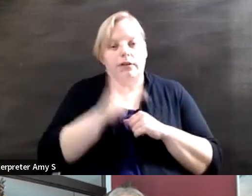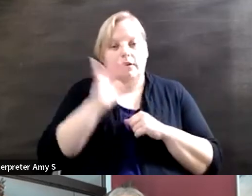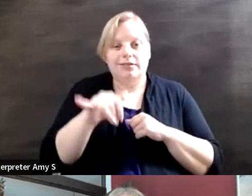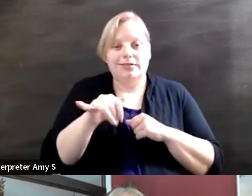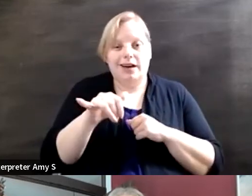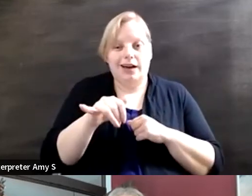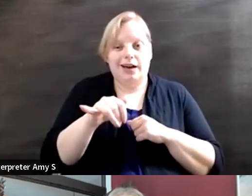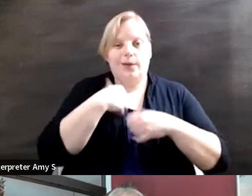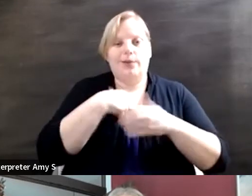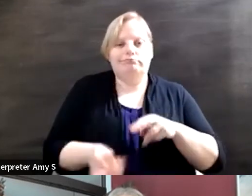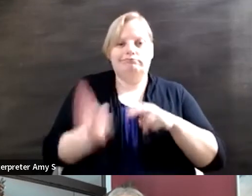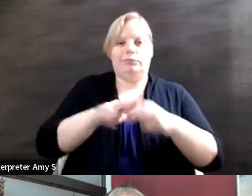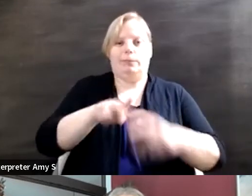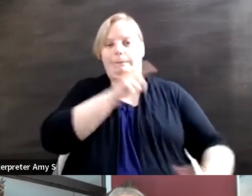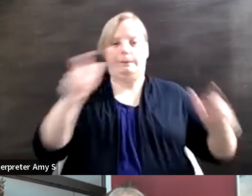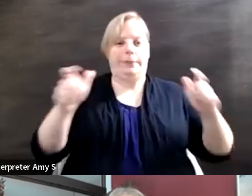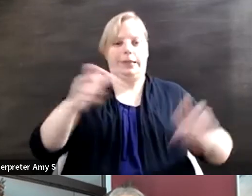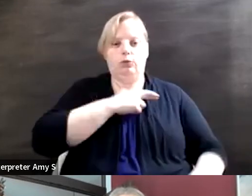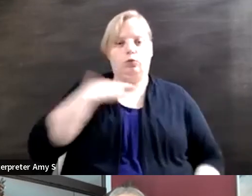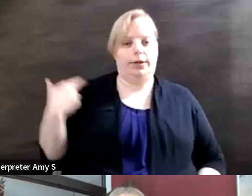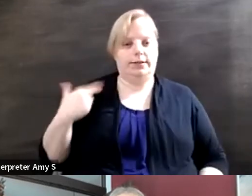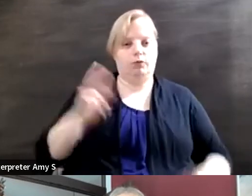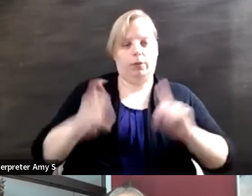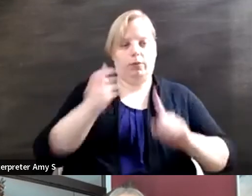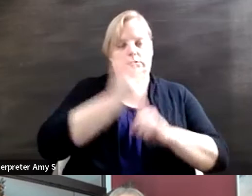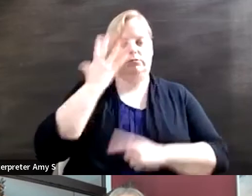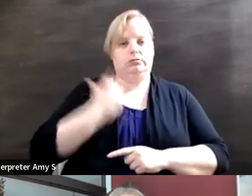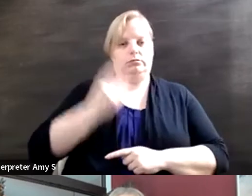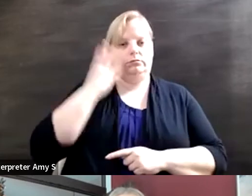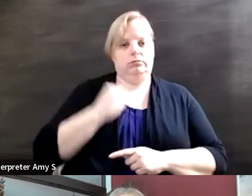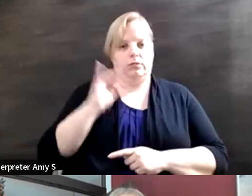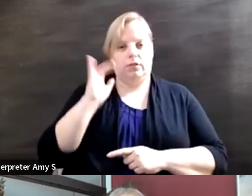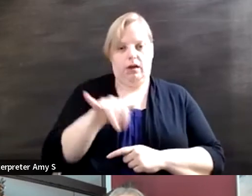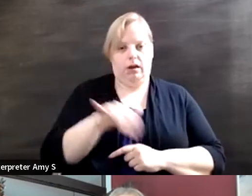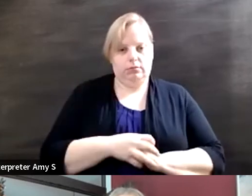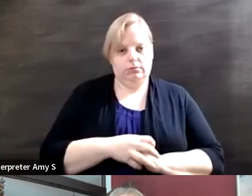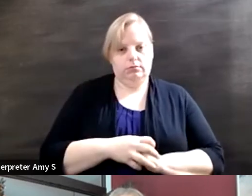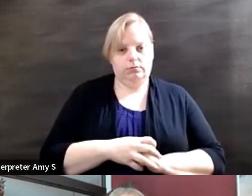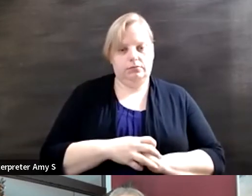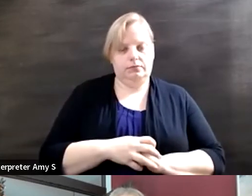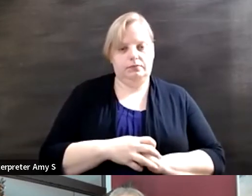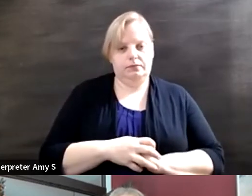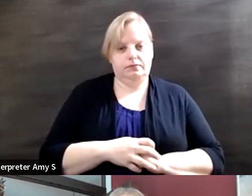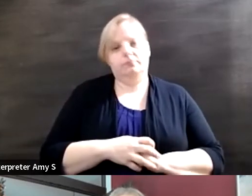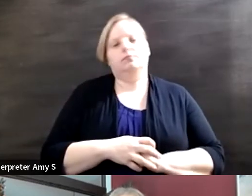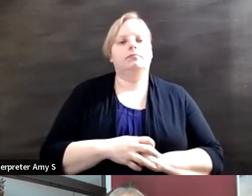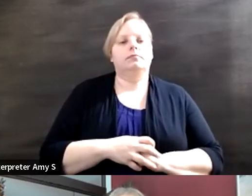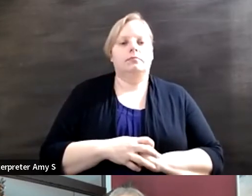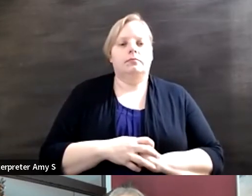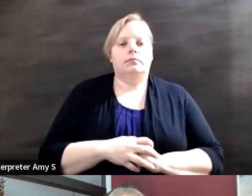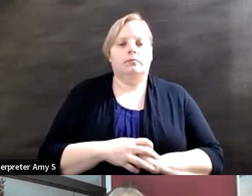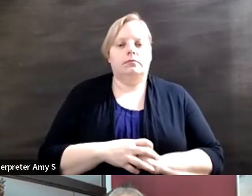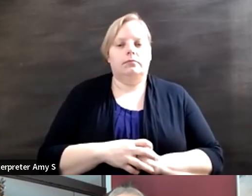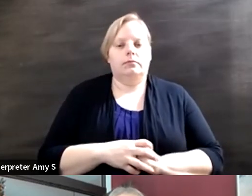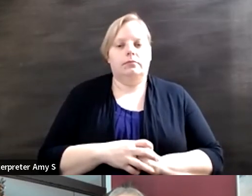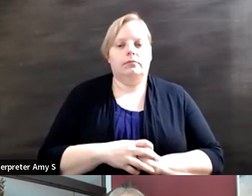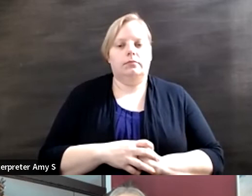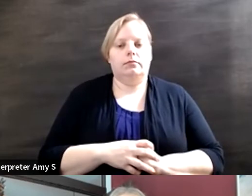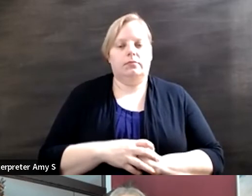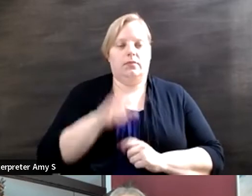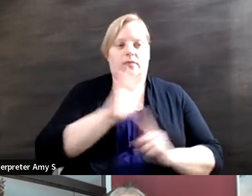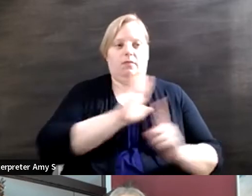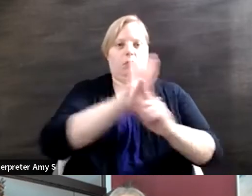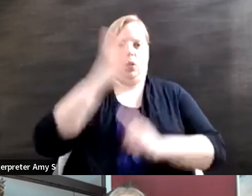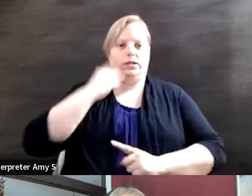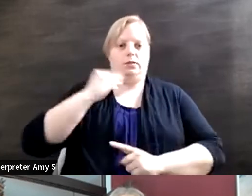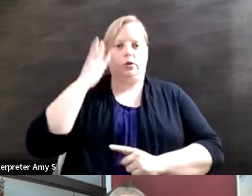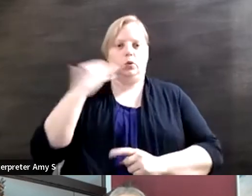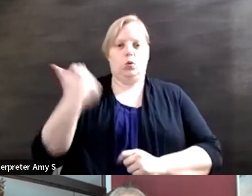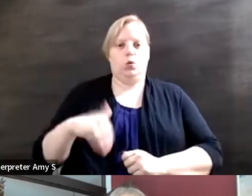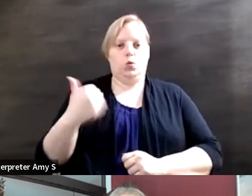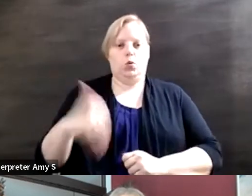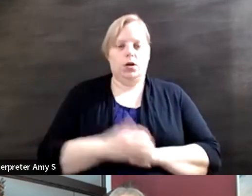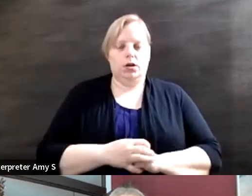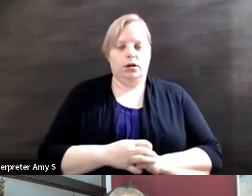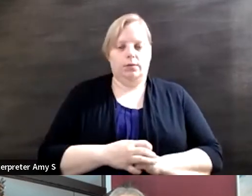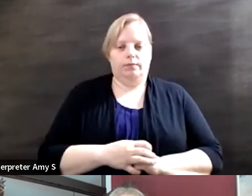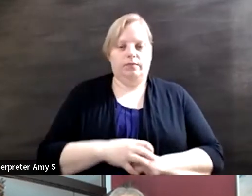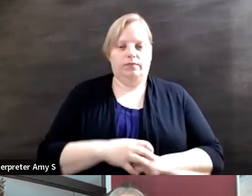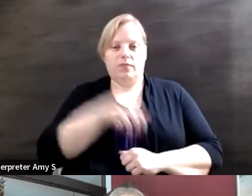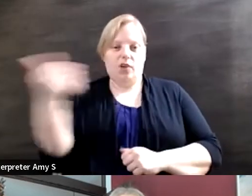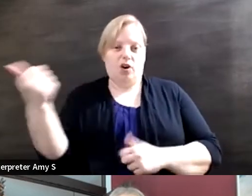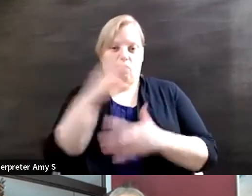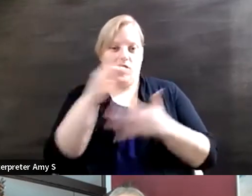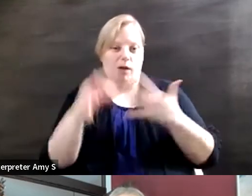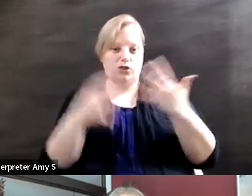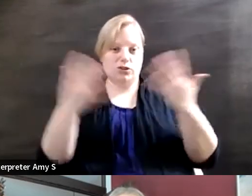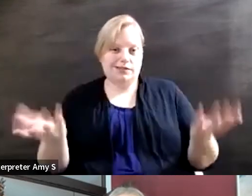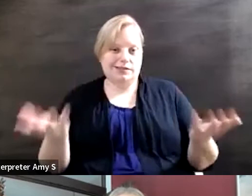risk for people experiencing this experiences. So alternatives to that I would say are are needed